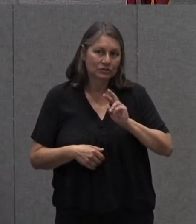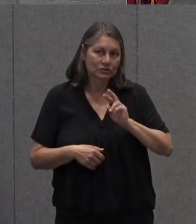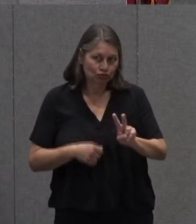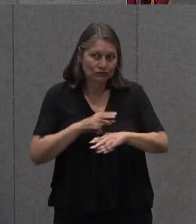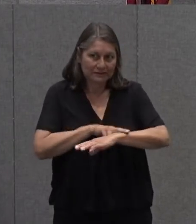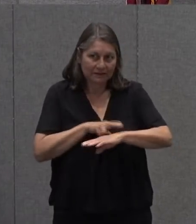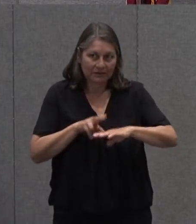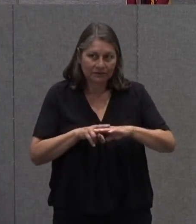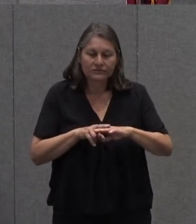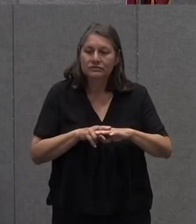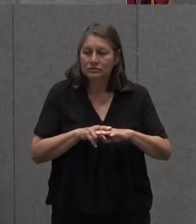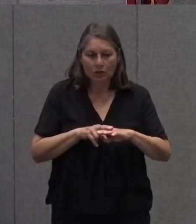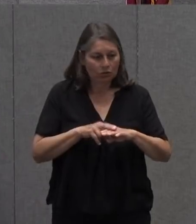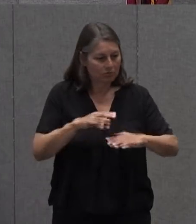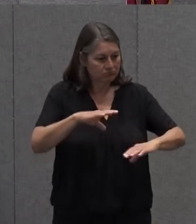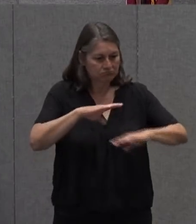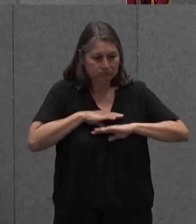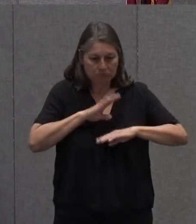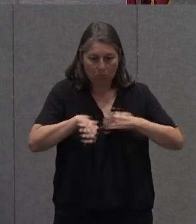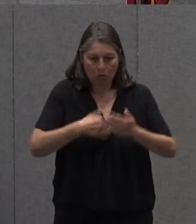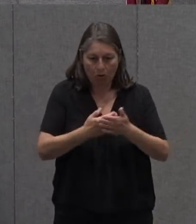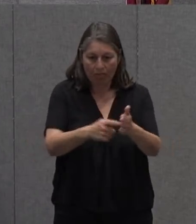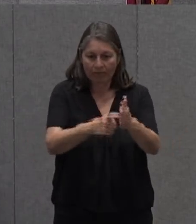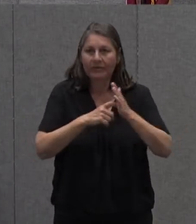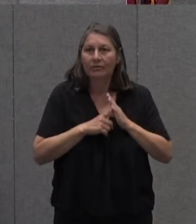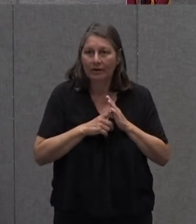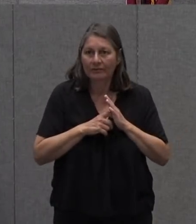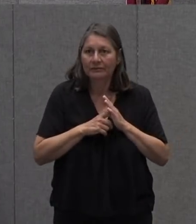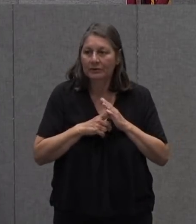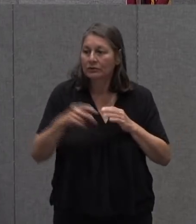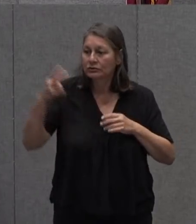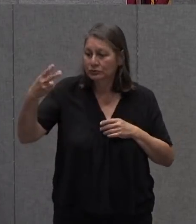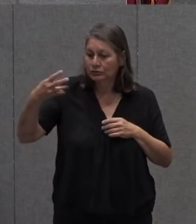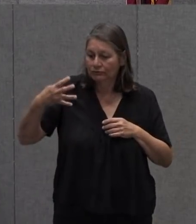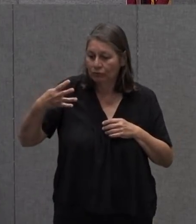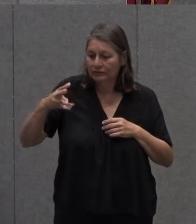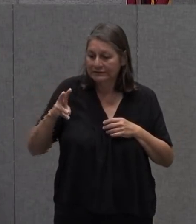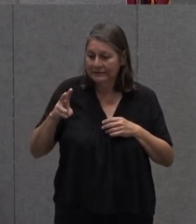and having the pattern of two, four, six, eight, two syllables.